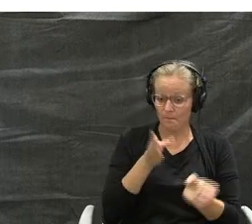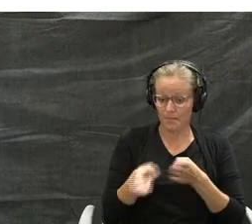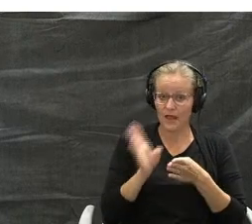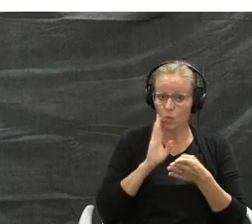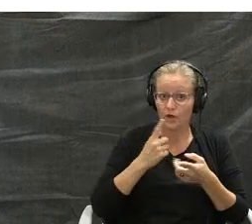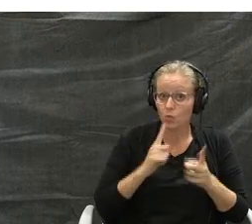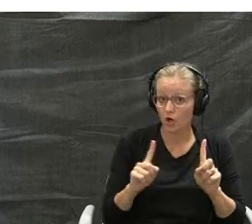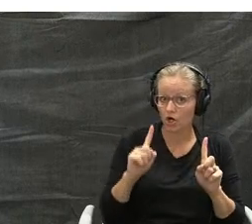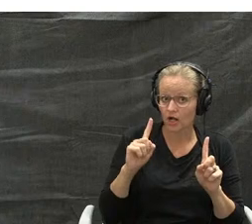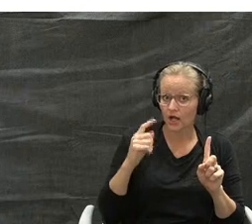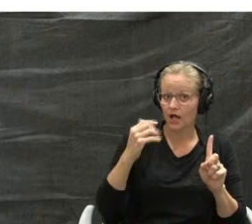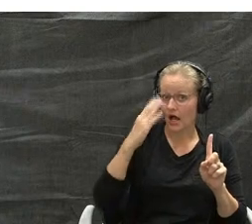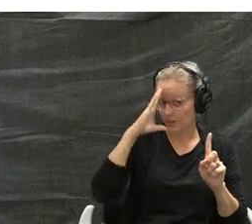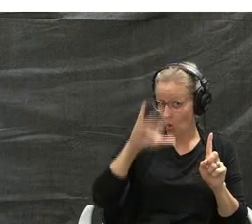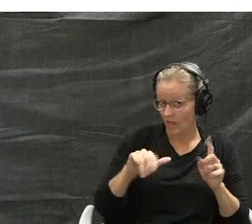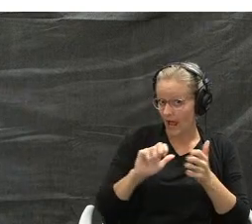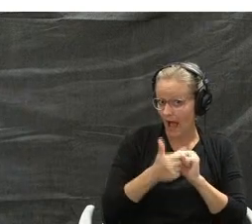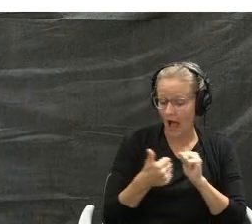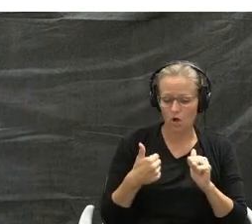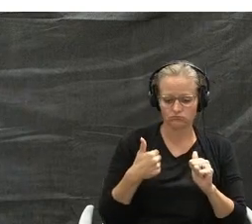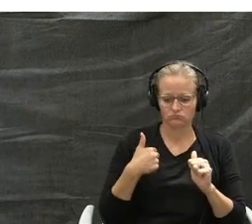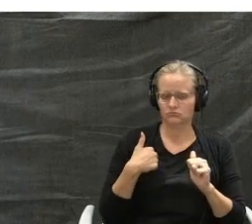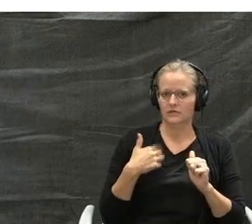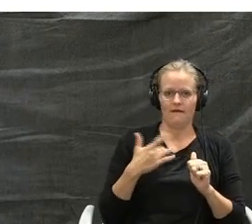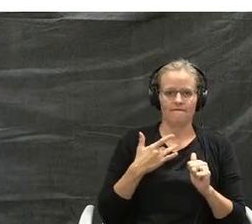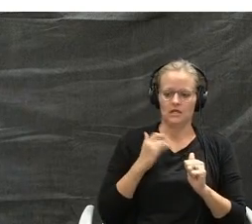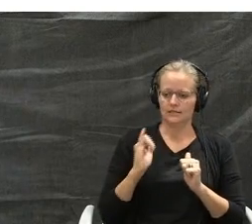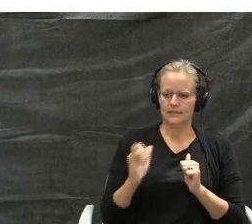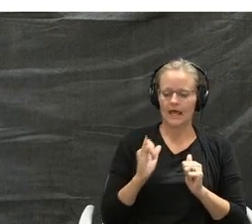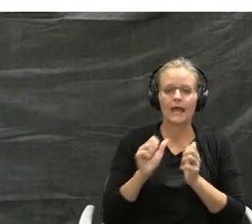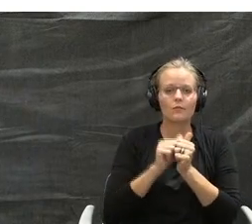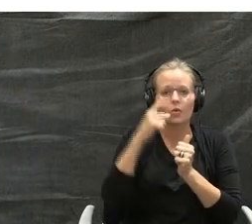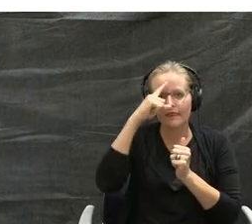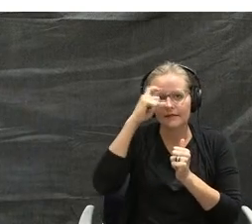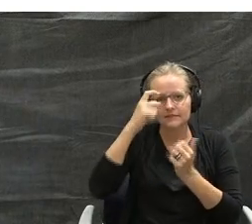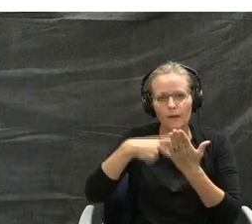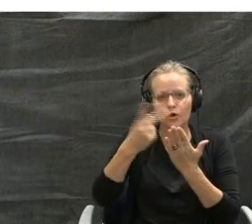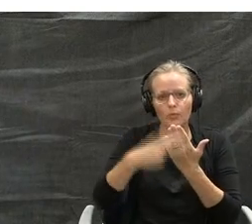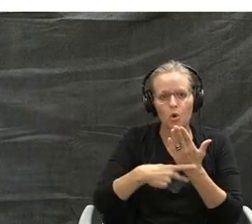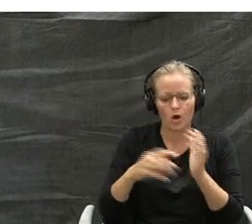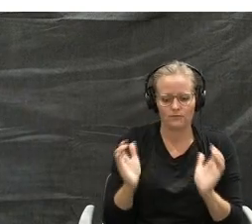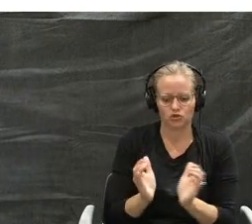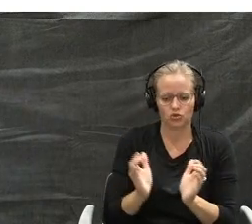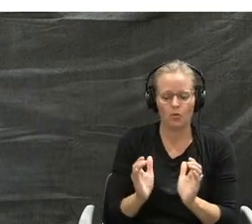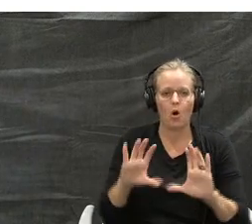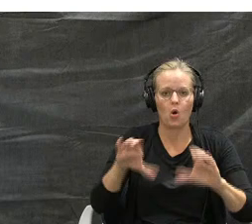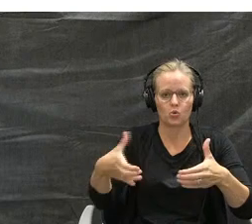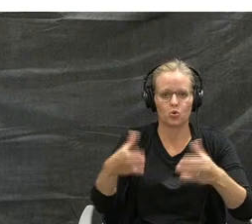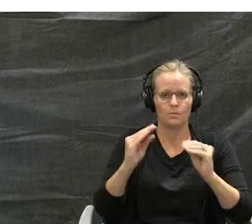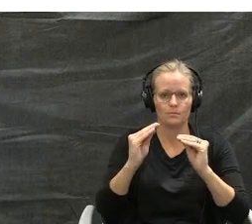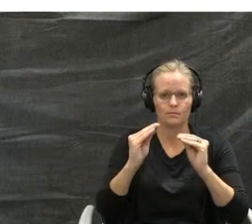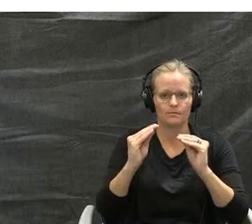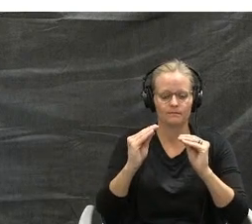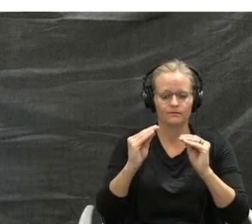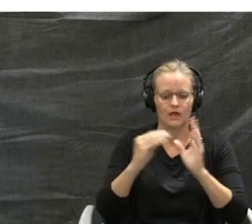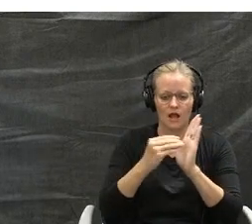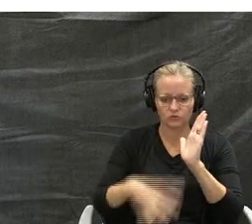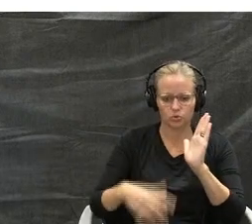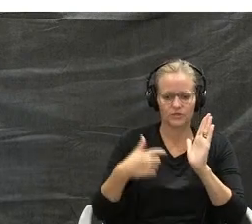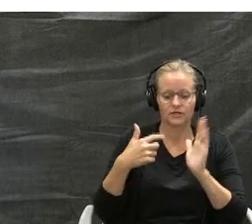on a smaller scale while teaching a summer program of a small group of students three days a week at the Excel. Sure